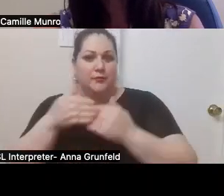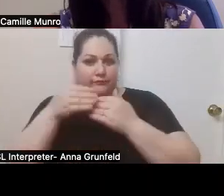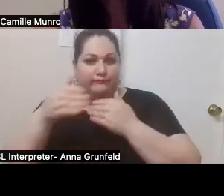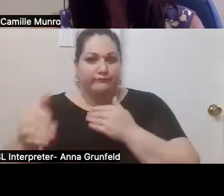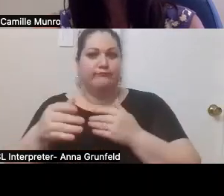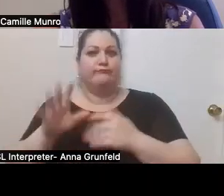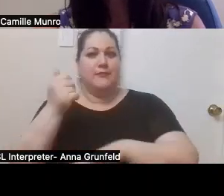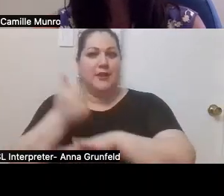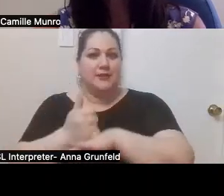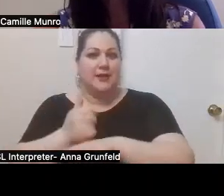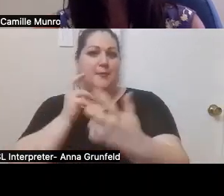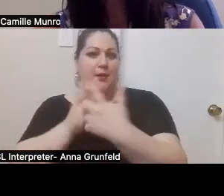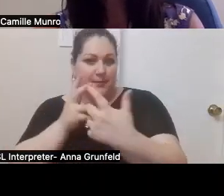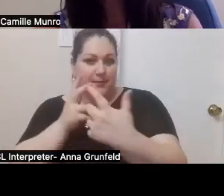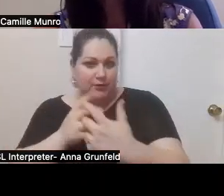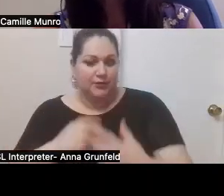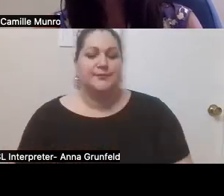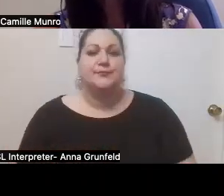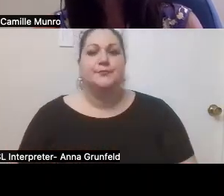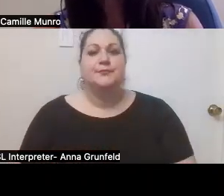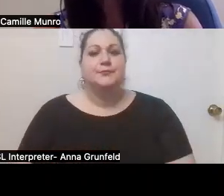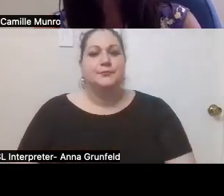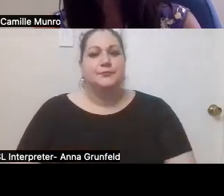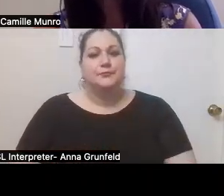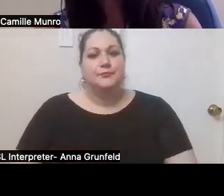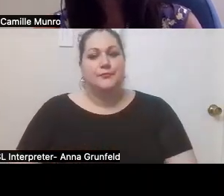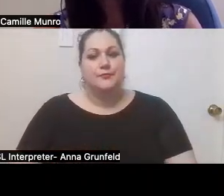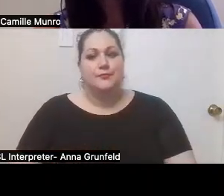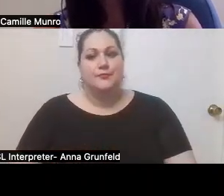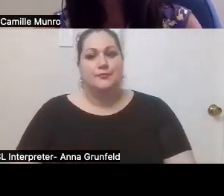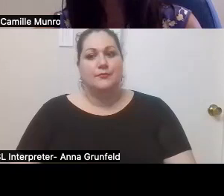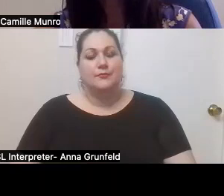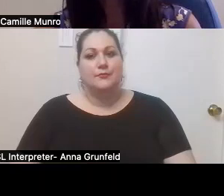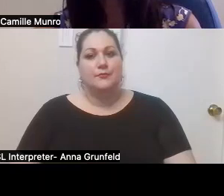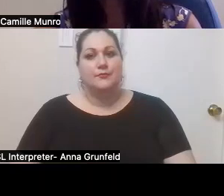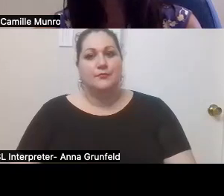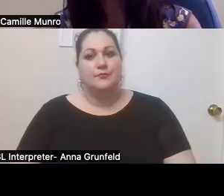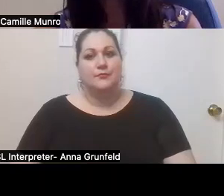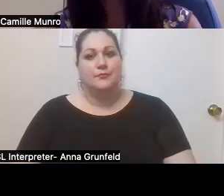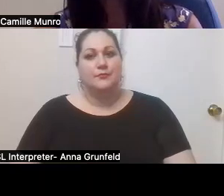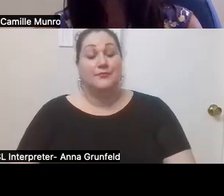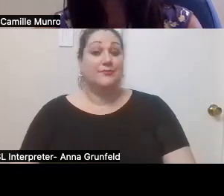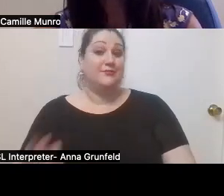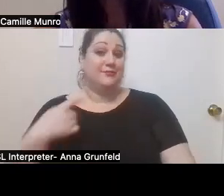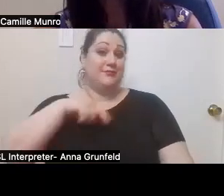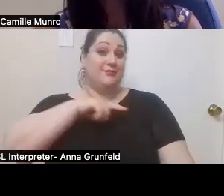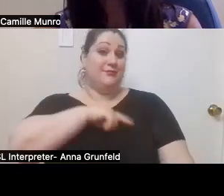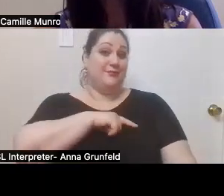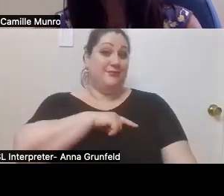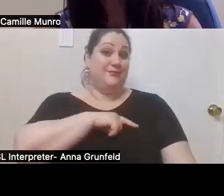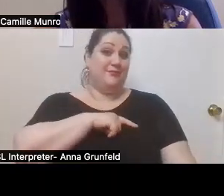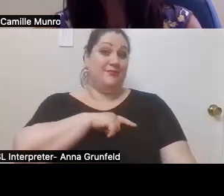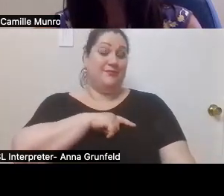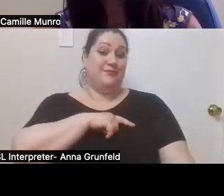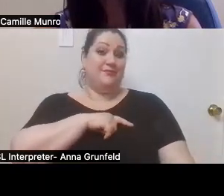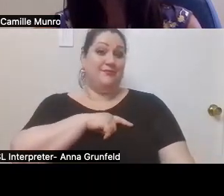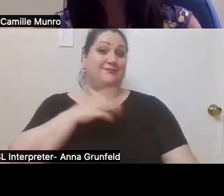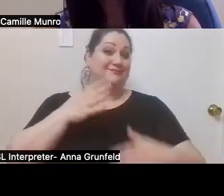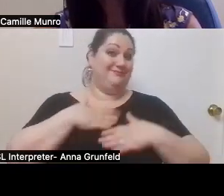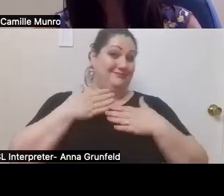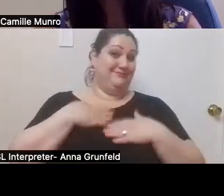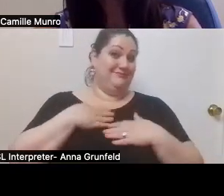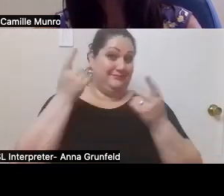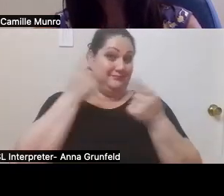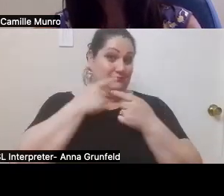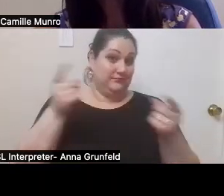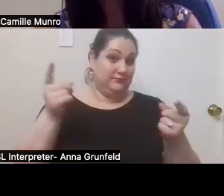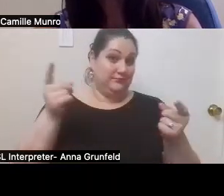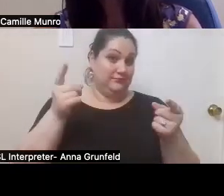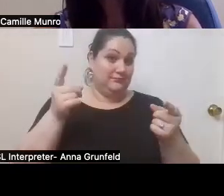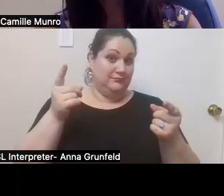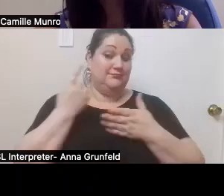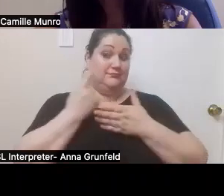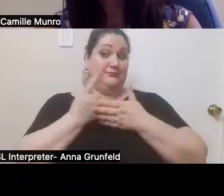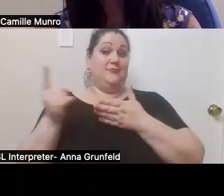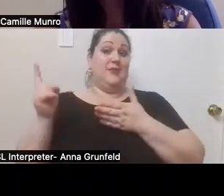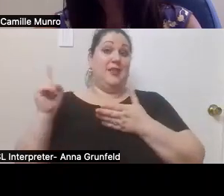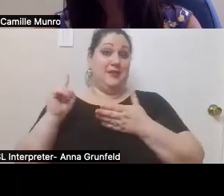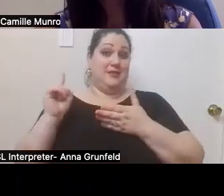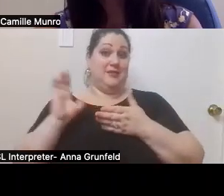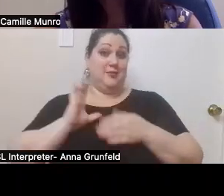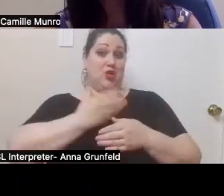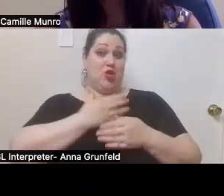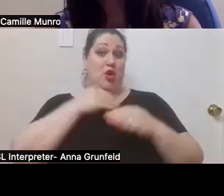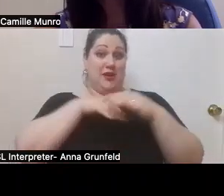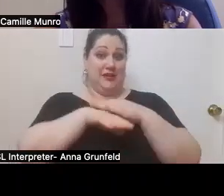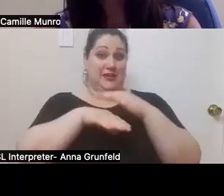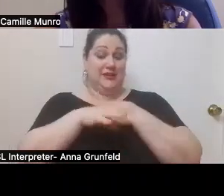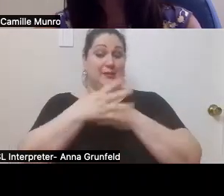And we are pleased to say that last week, our accessibility and accommodations policy